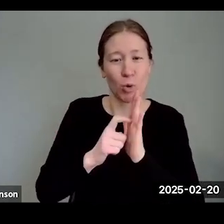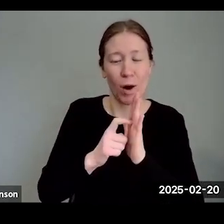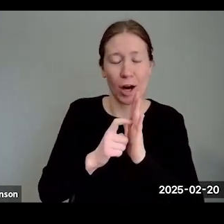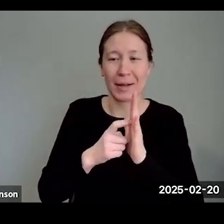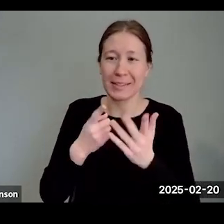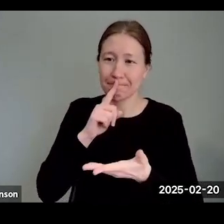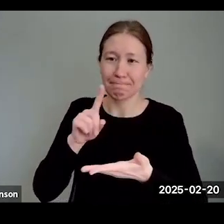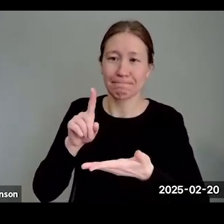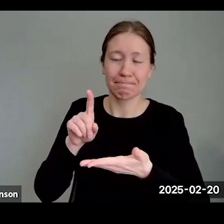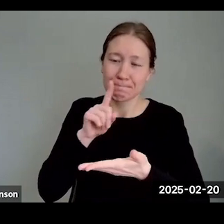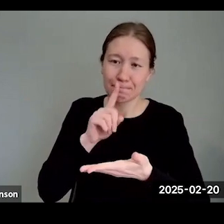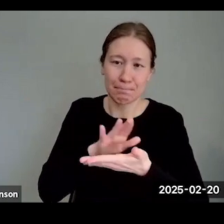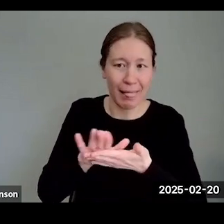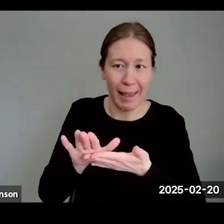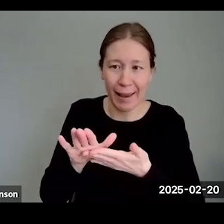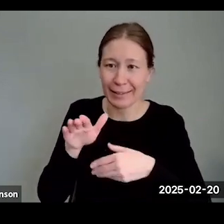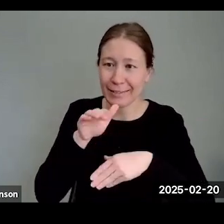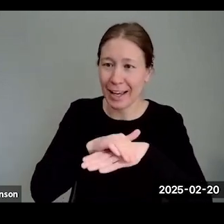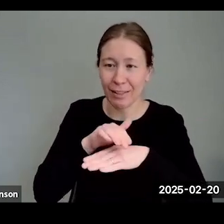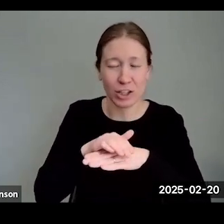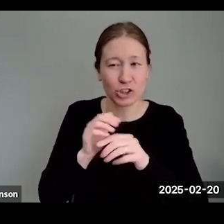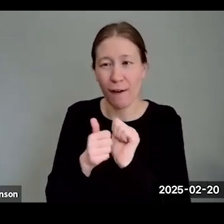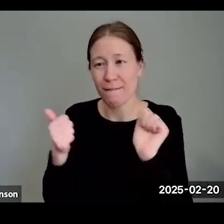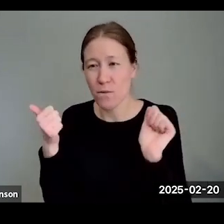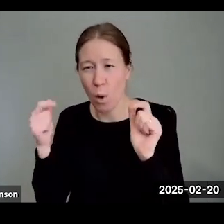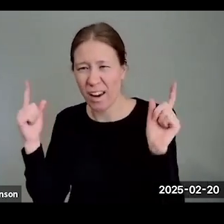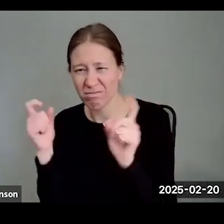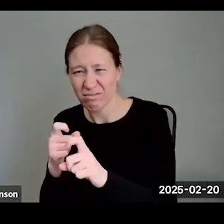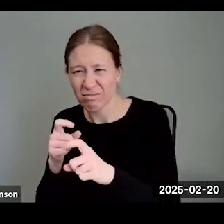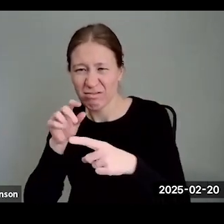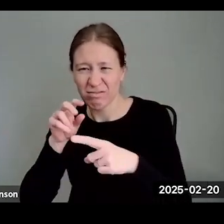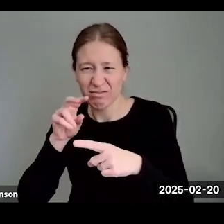So steering clear of complicated language and jargon that might be confusing.